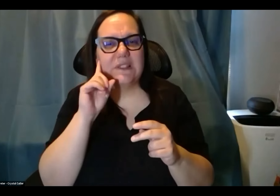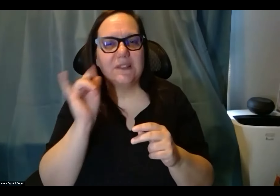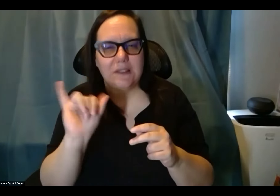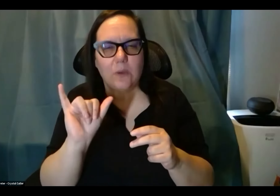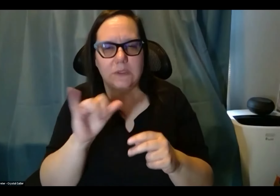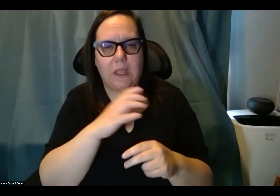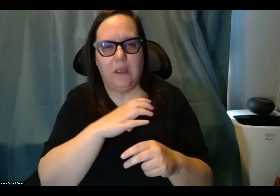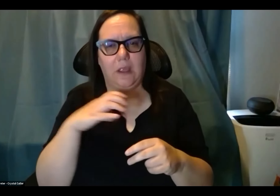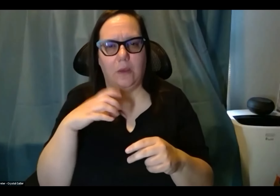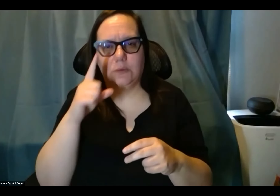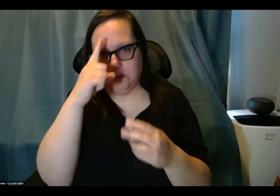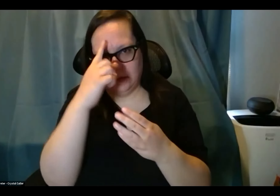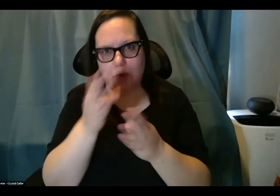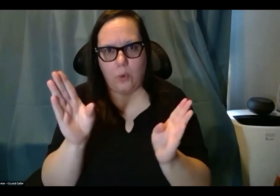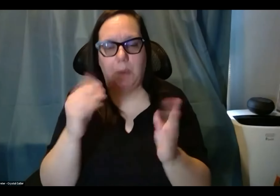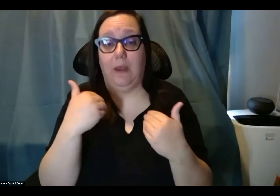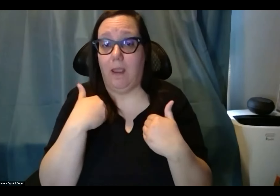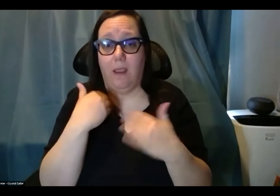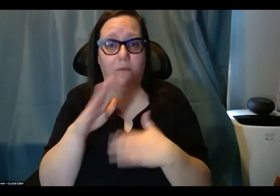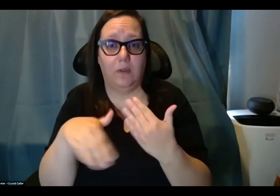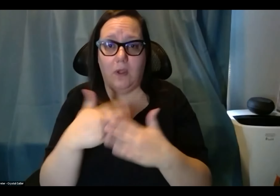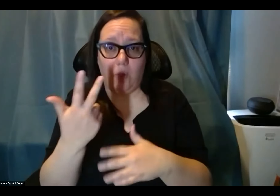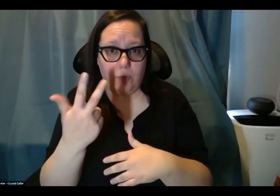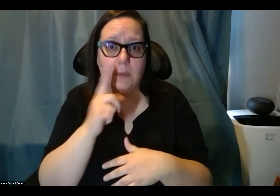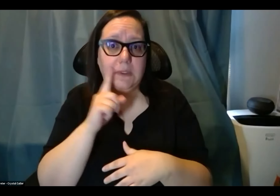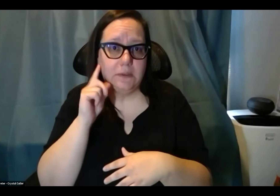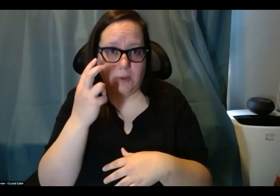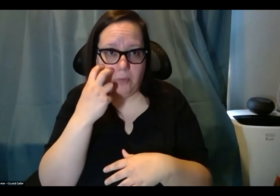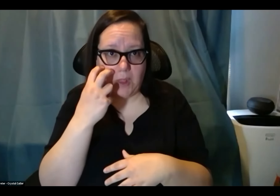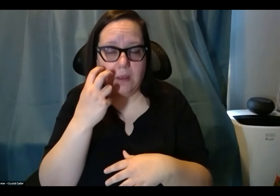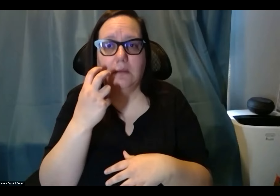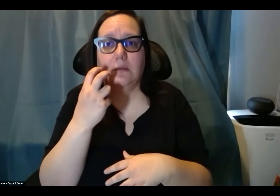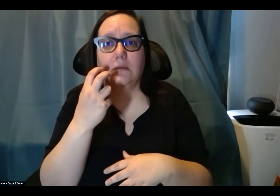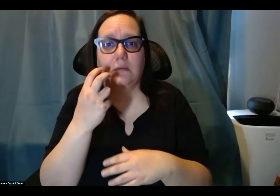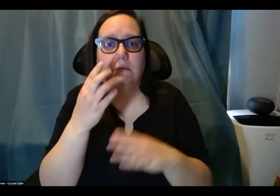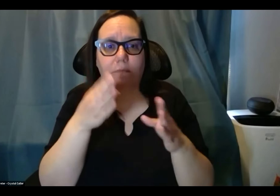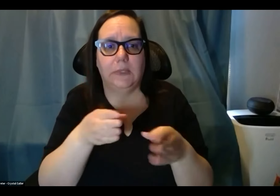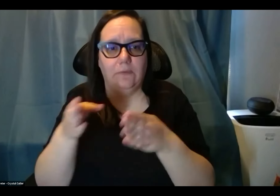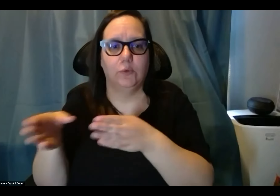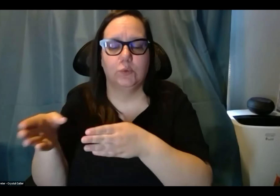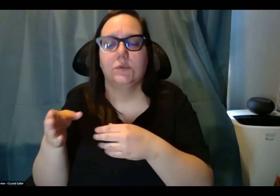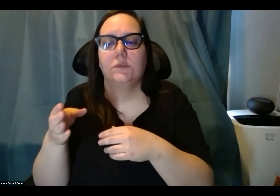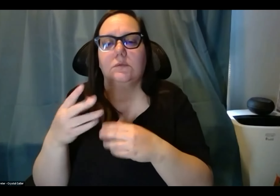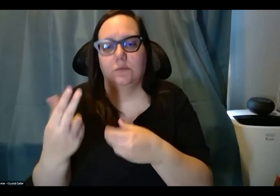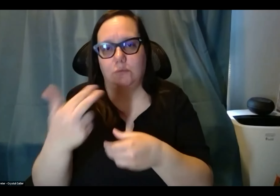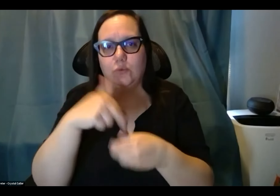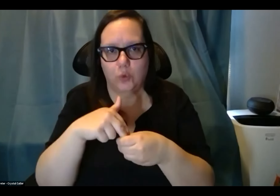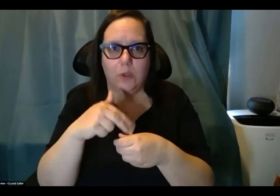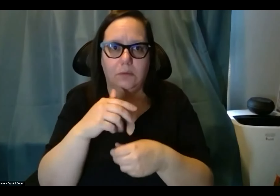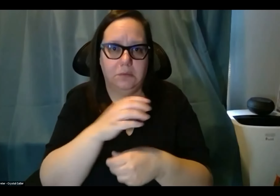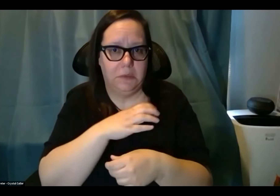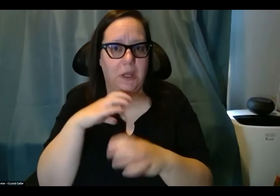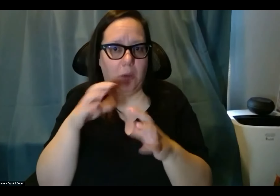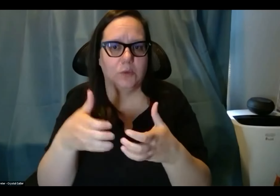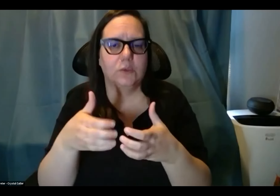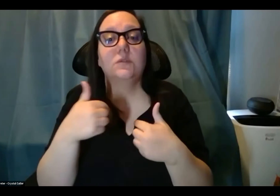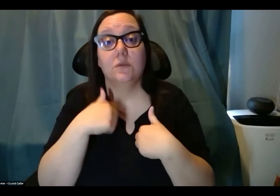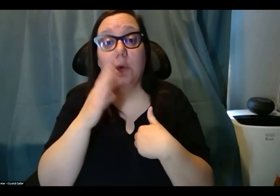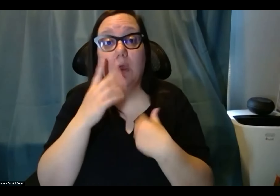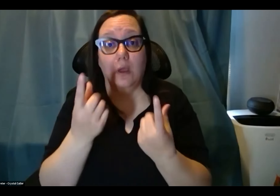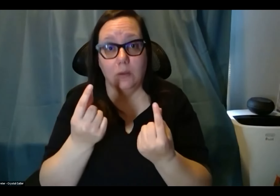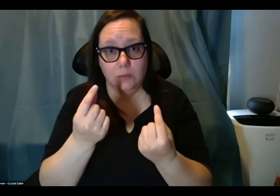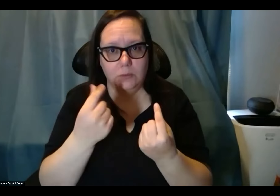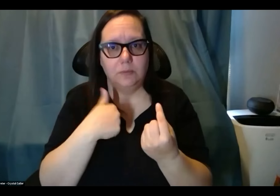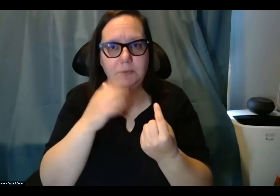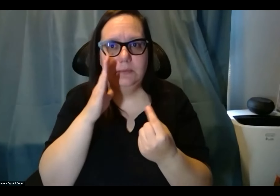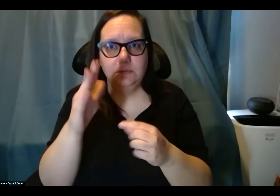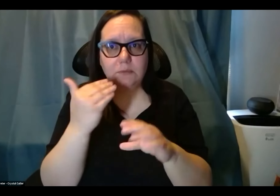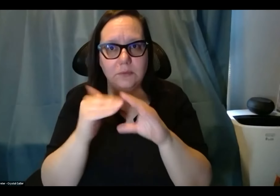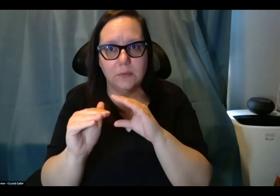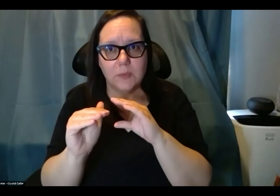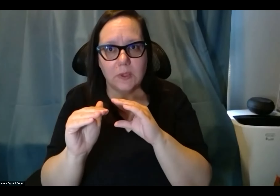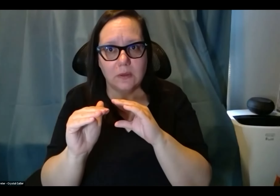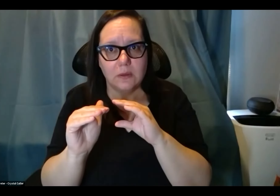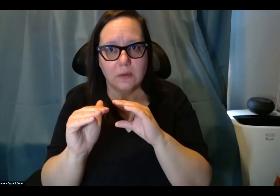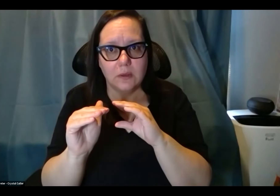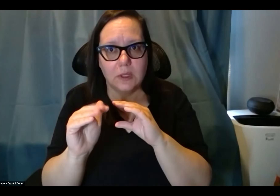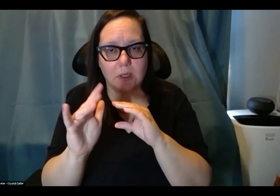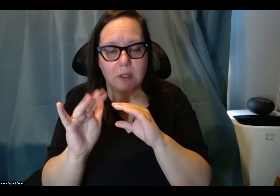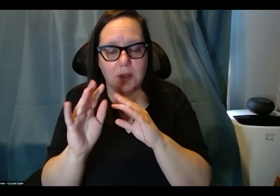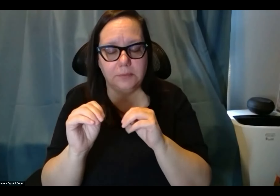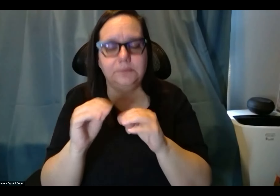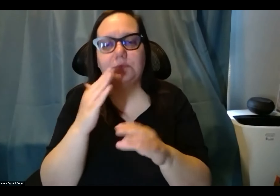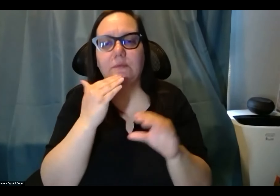to all three individuals joining the council. So what I will do, is e mail off the bios